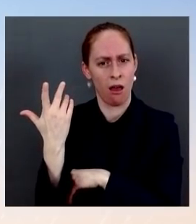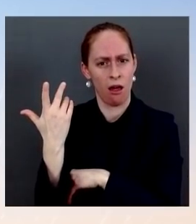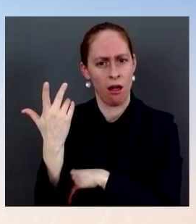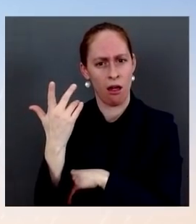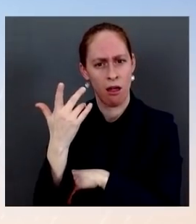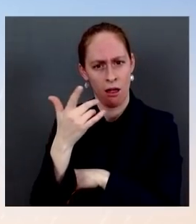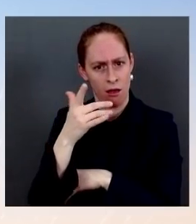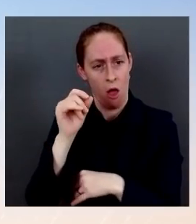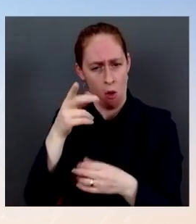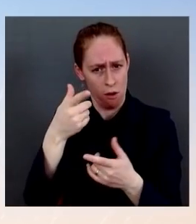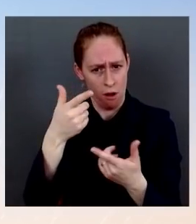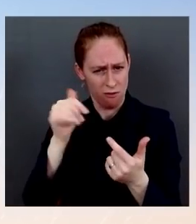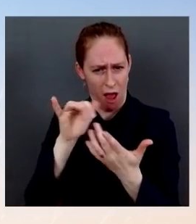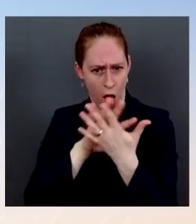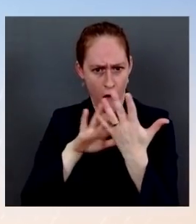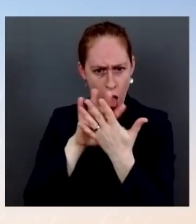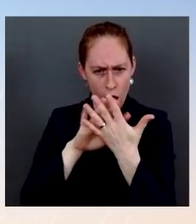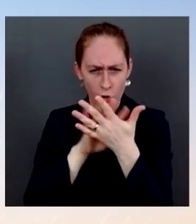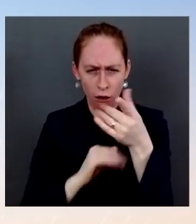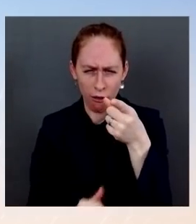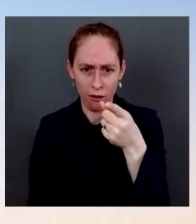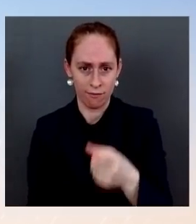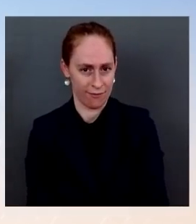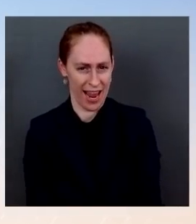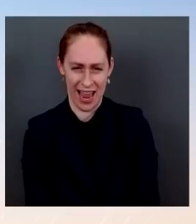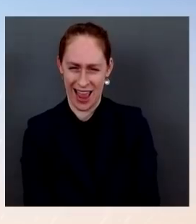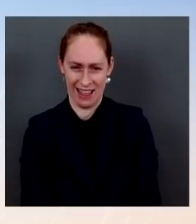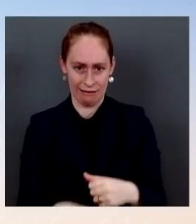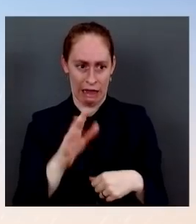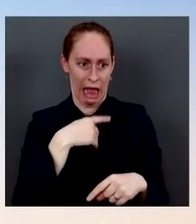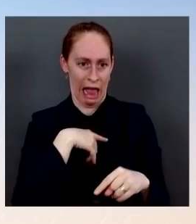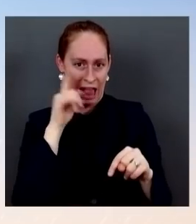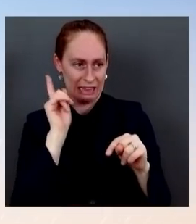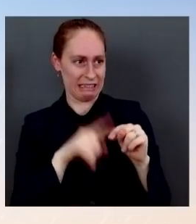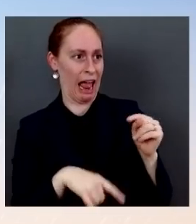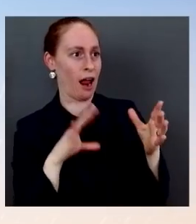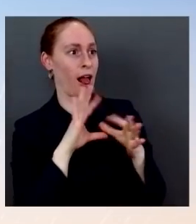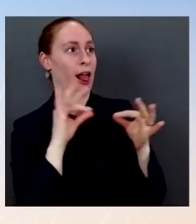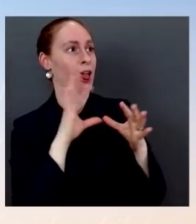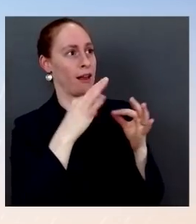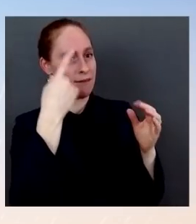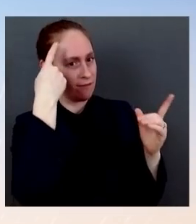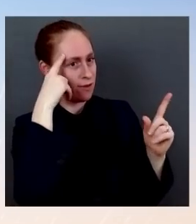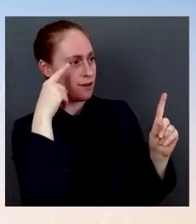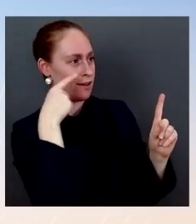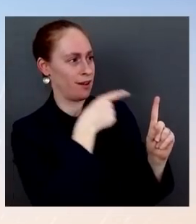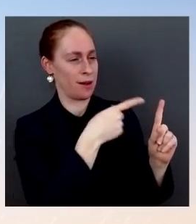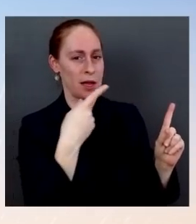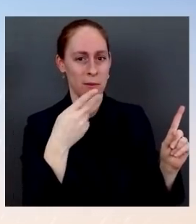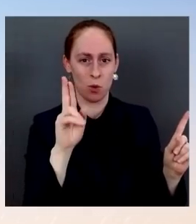some we certainly wouldn't agree with. Obviously, on -- the NATO example is a good example of that. And we're working to finalize what that'll look like.